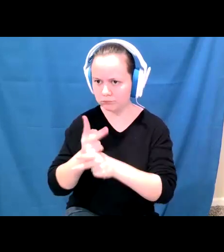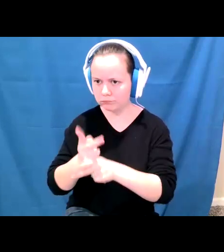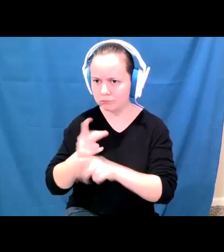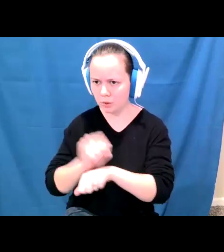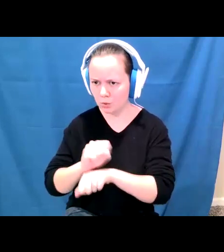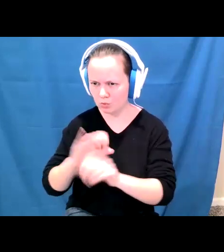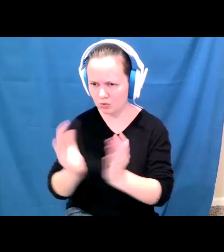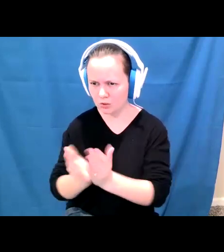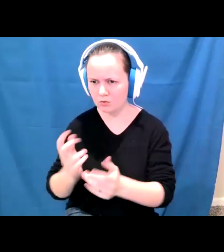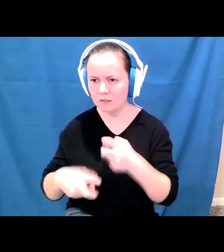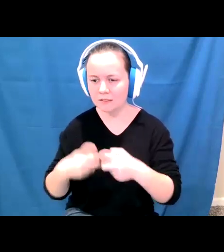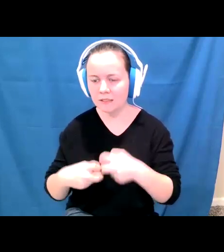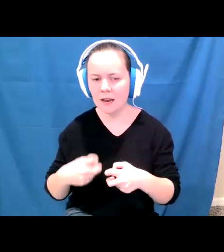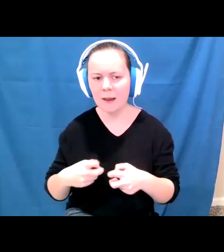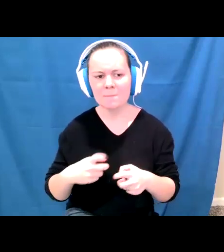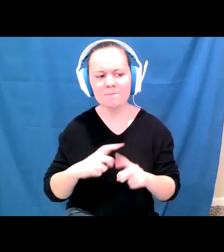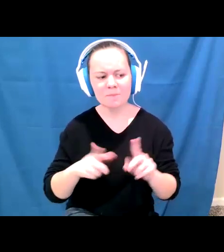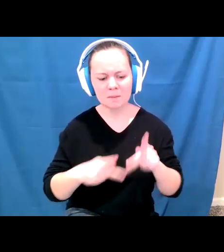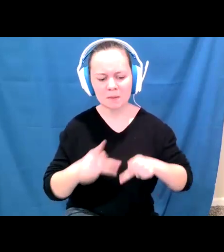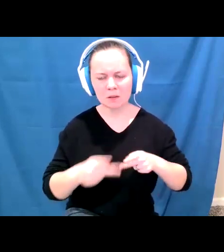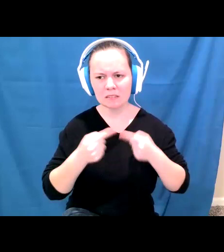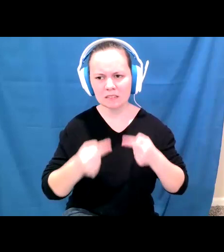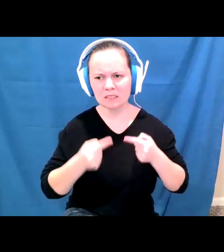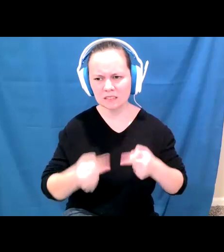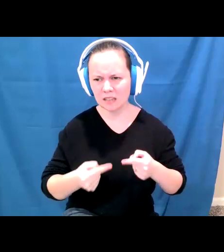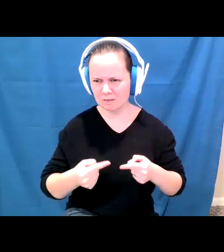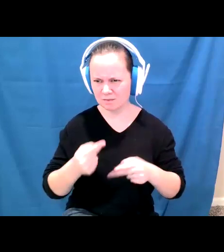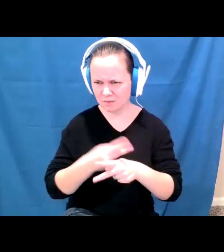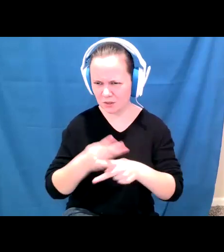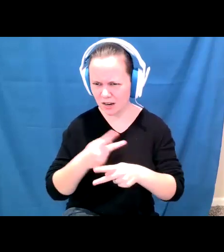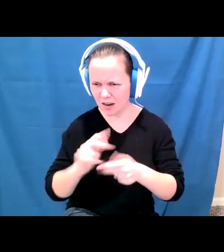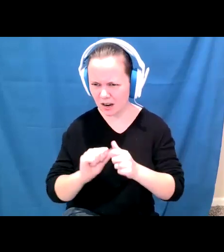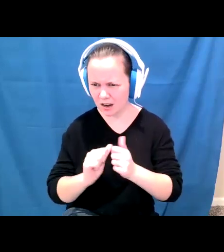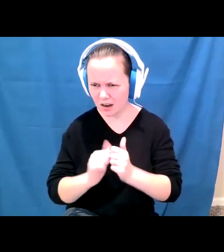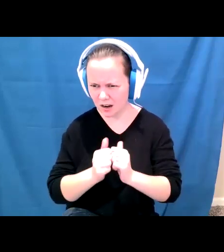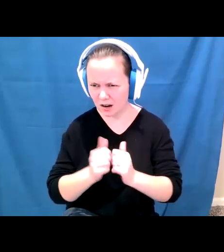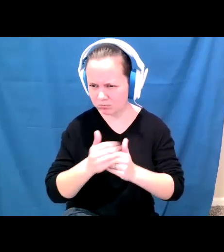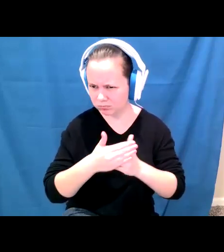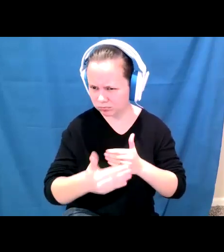how to sustain those investments because ARPA is, as we know, sadly, one-time funding.